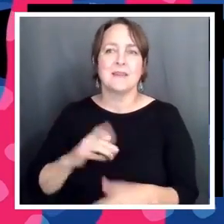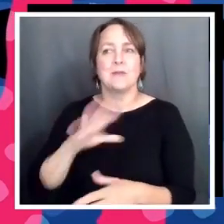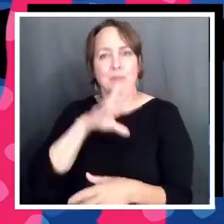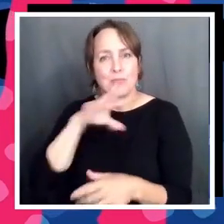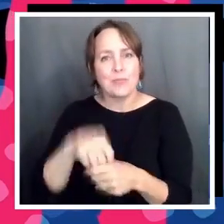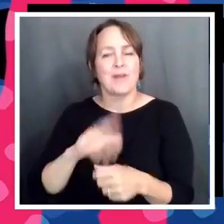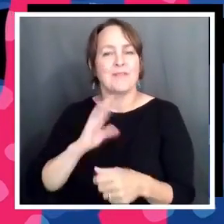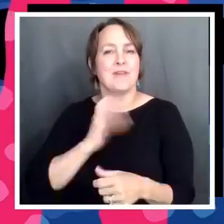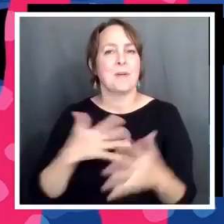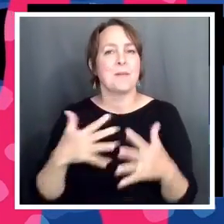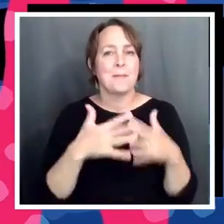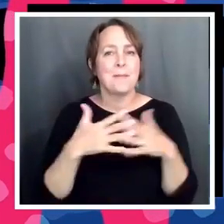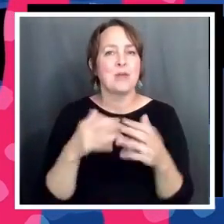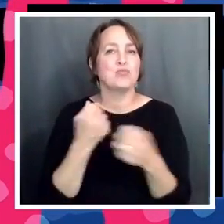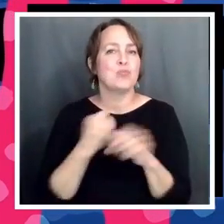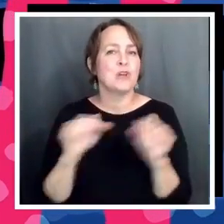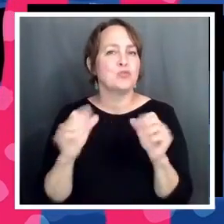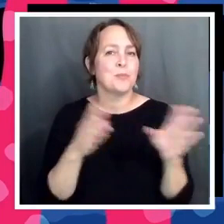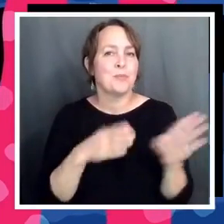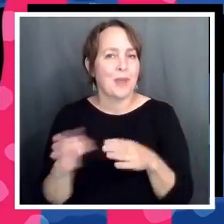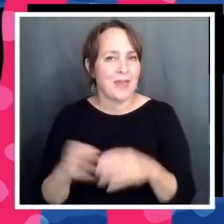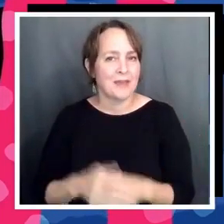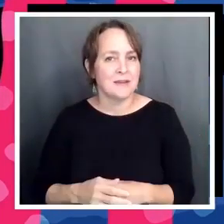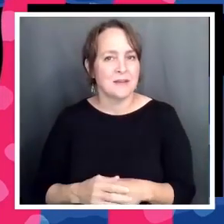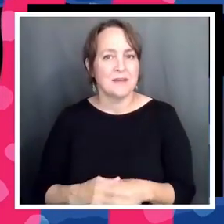NEIGHBORS. THAT'S WHY I WAS PROUD AND WE